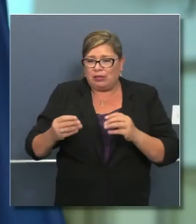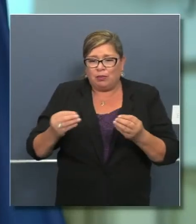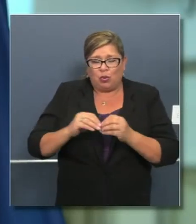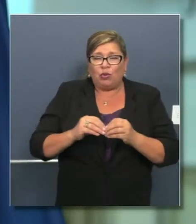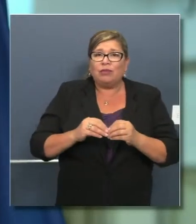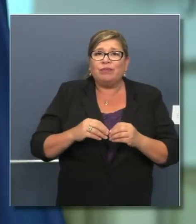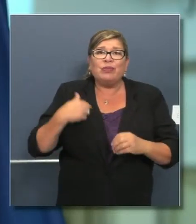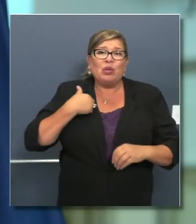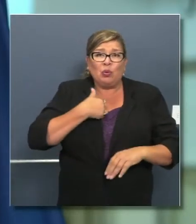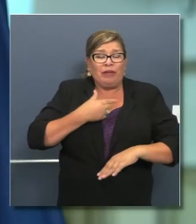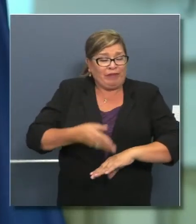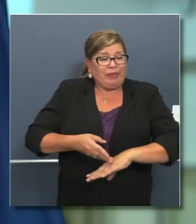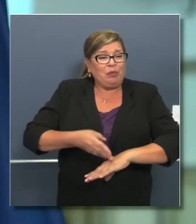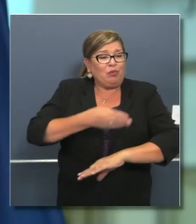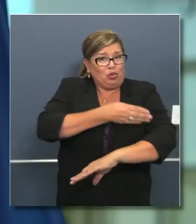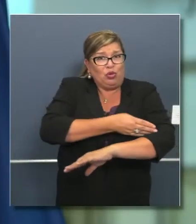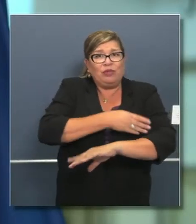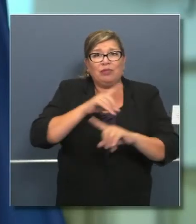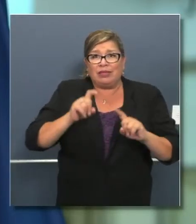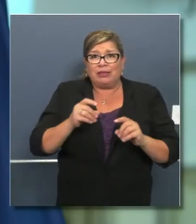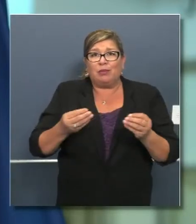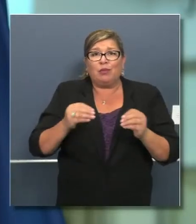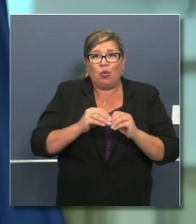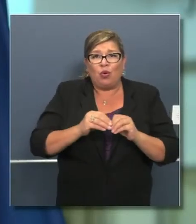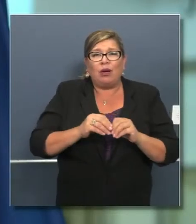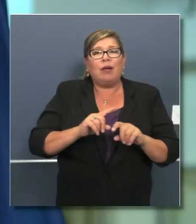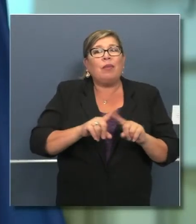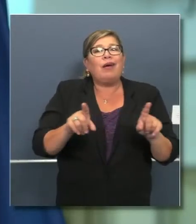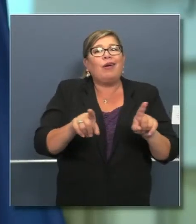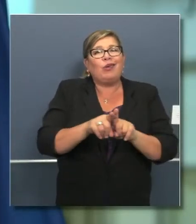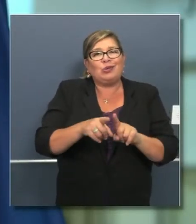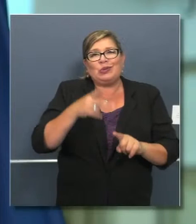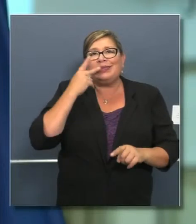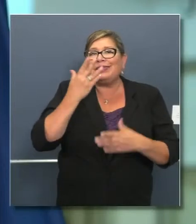if you go to that site you'll also see there are some testing deserts in this state and